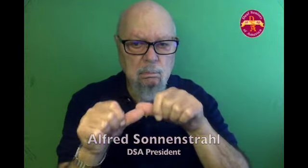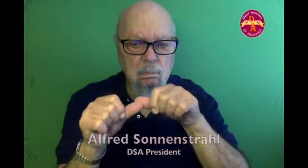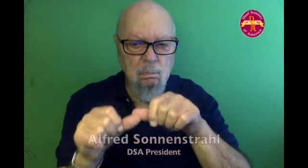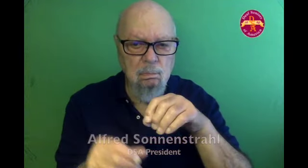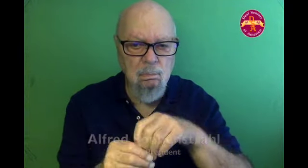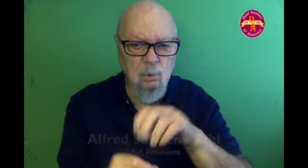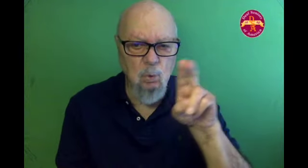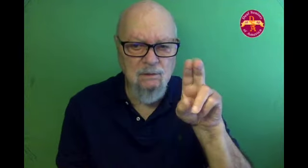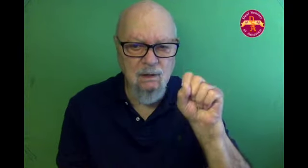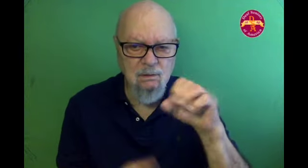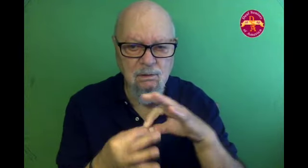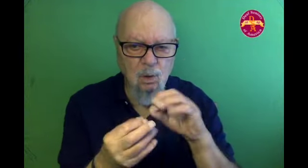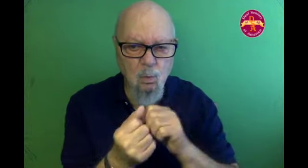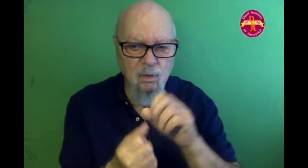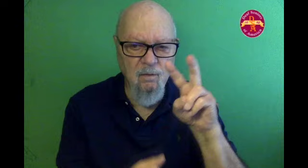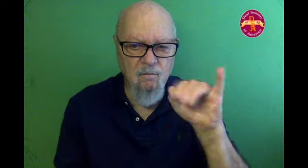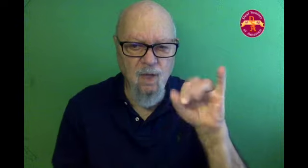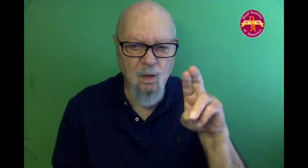There is a lot of confusion. This is related to our US Covid—19